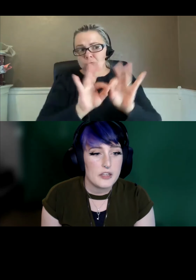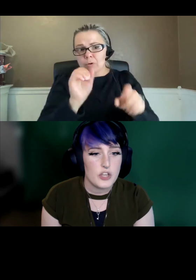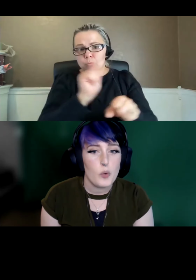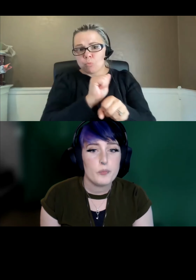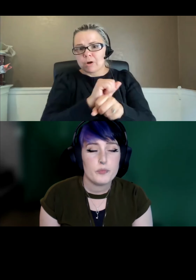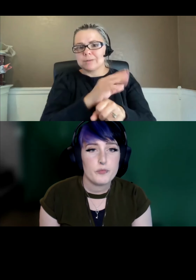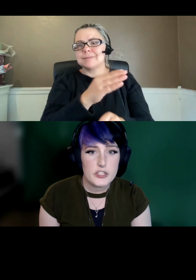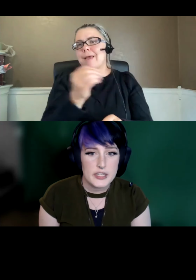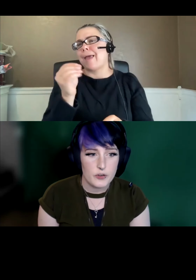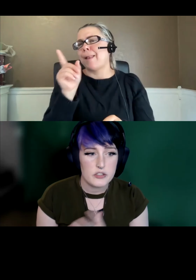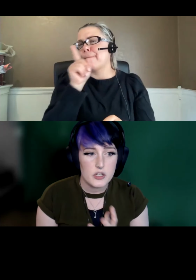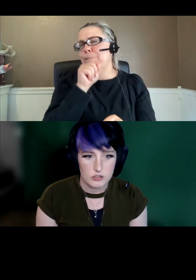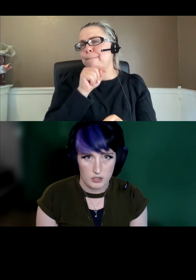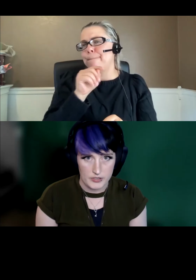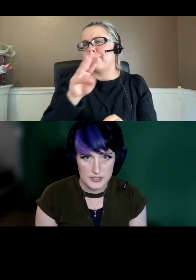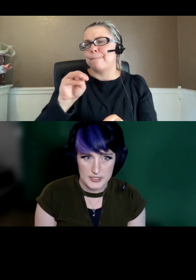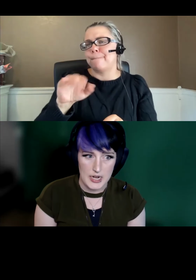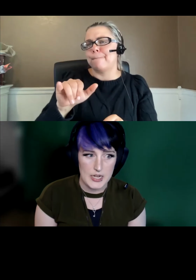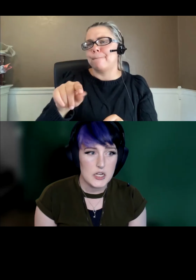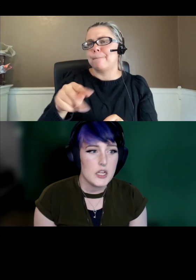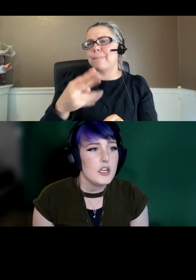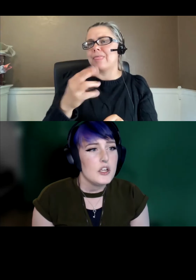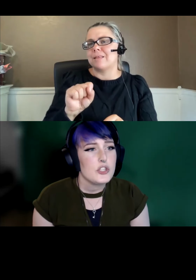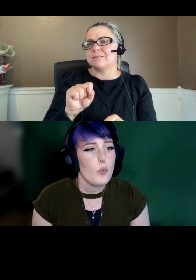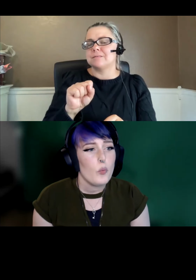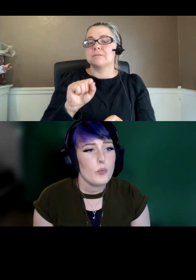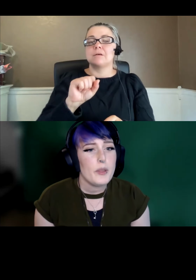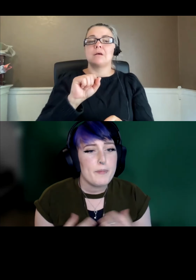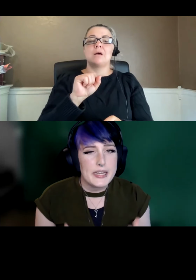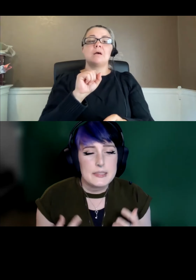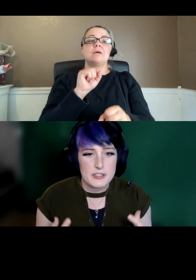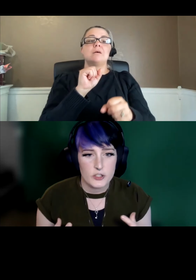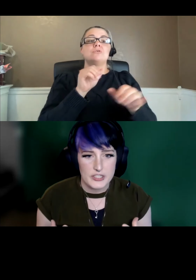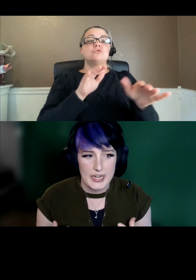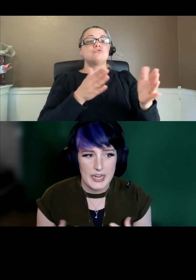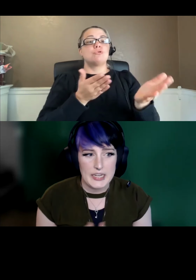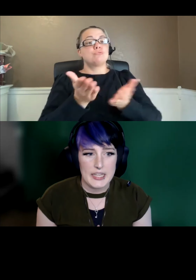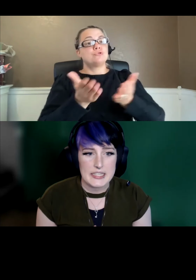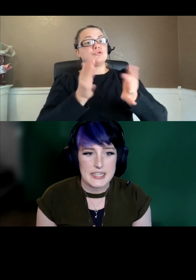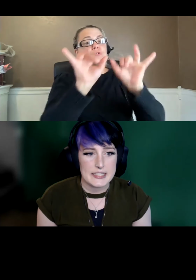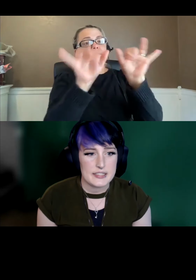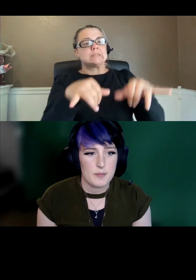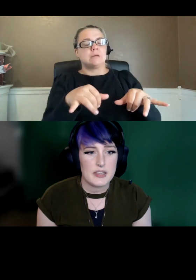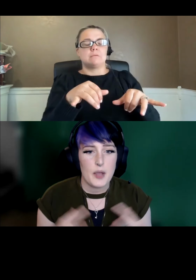So, first things first, service design. So the biggest misunderstanding in a design system is